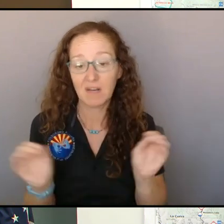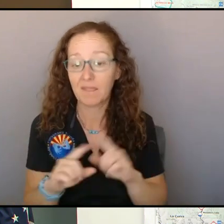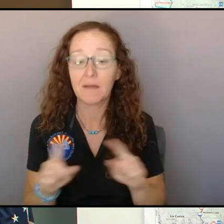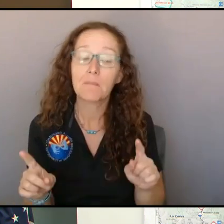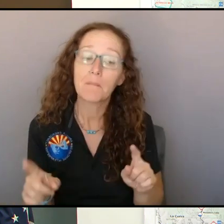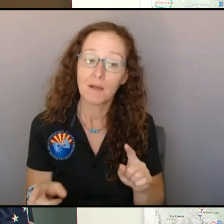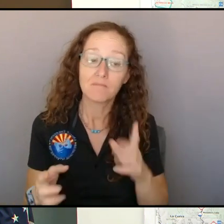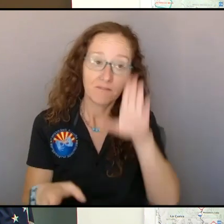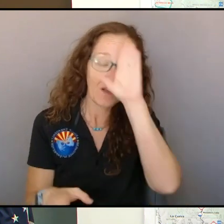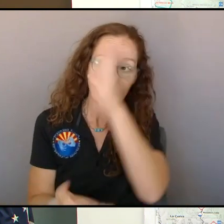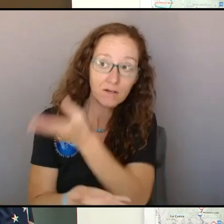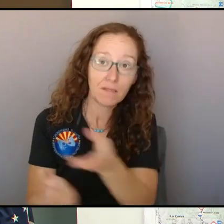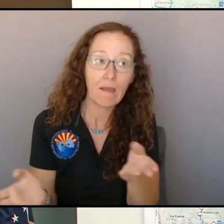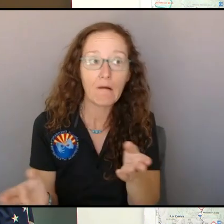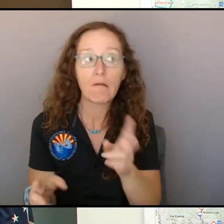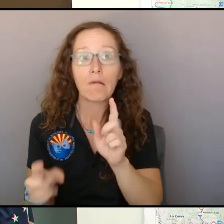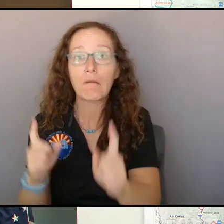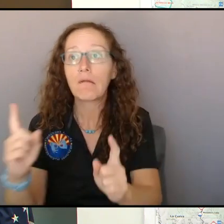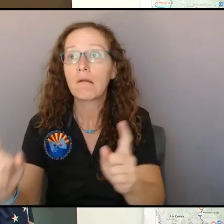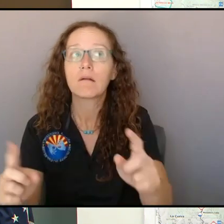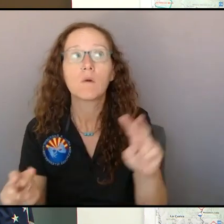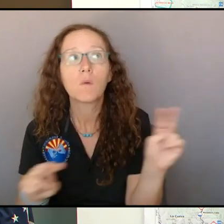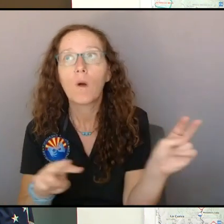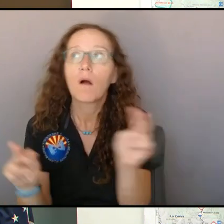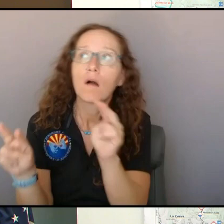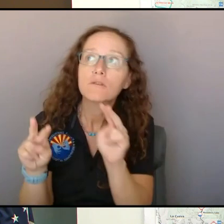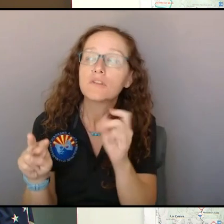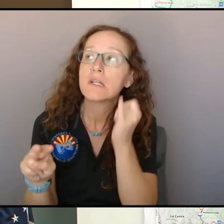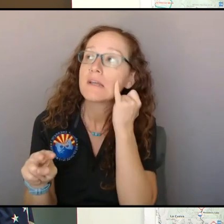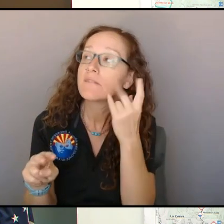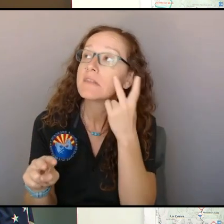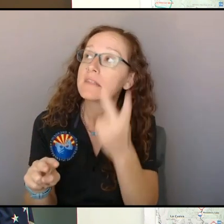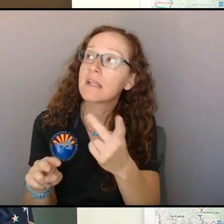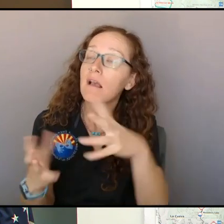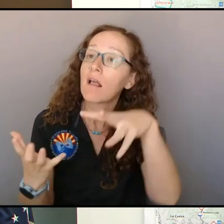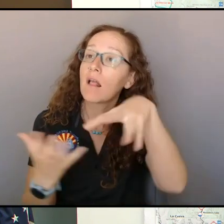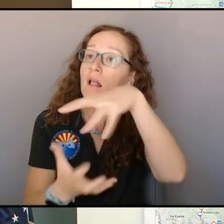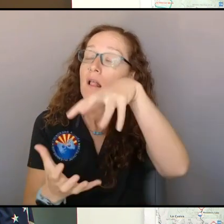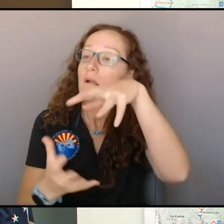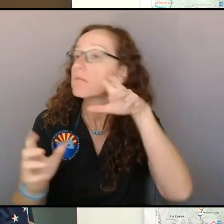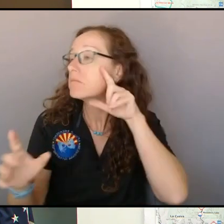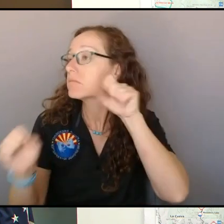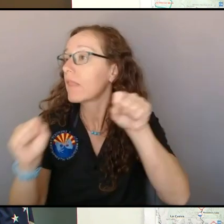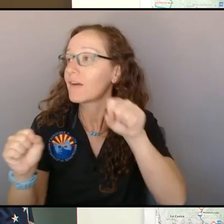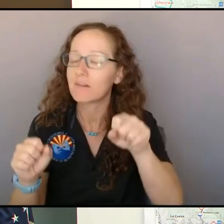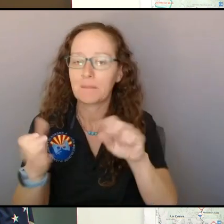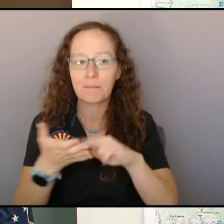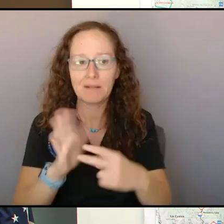see a thunderstorm, that always means lightning. Lightning is always deadly if you're outside and can't find shelter. It also